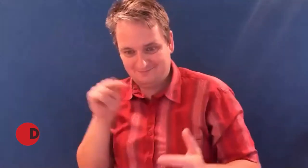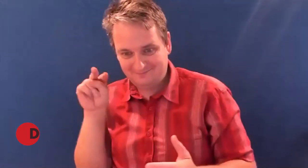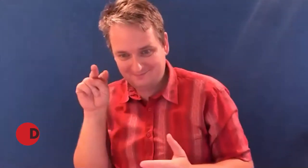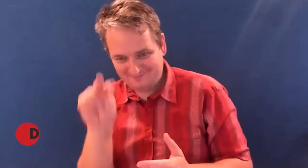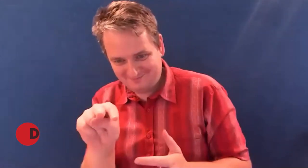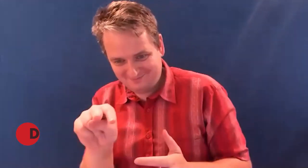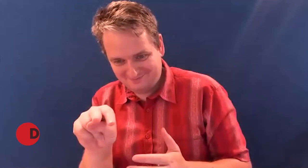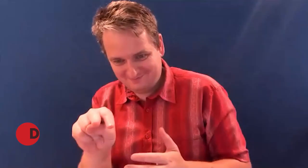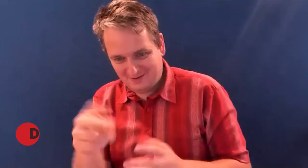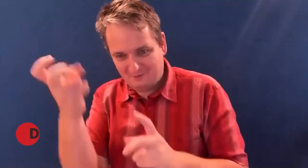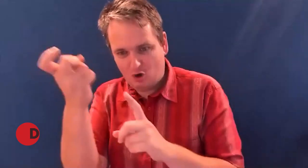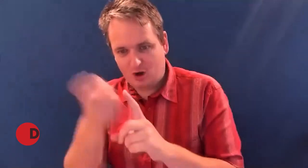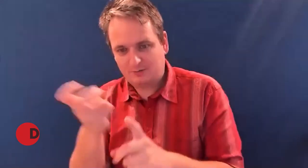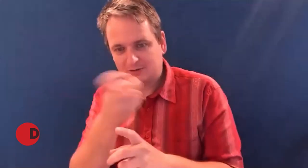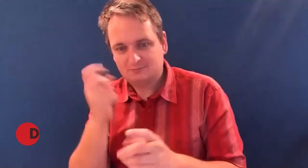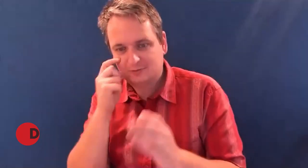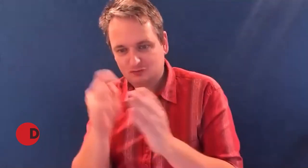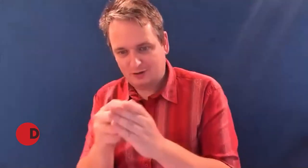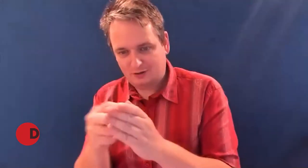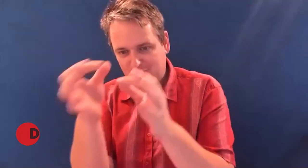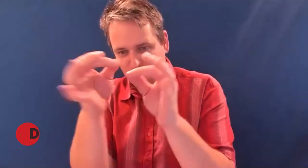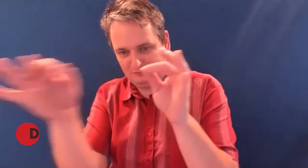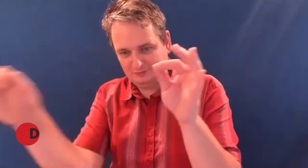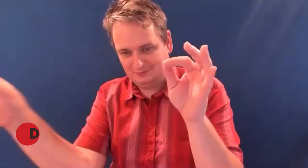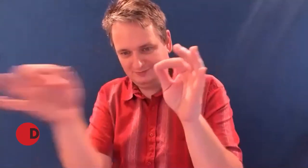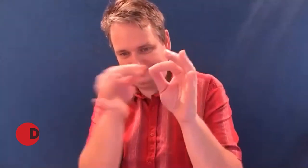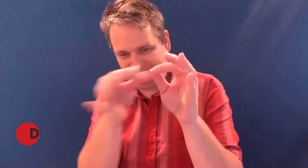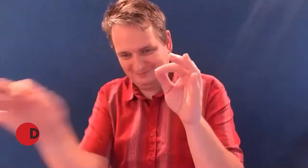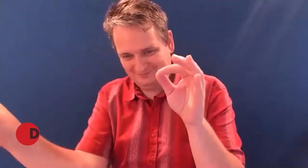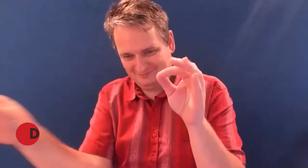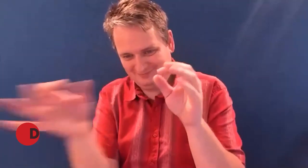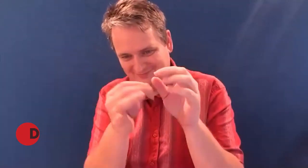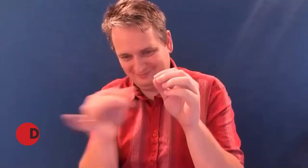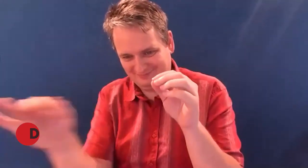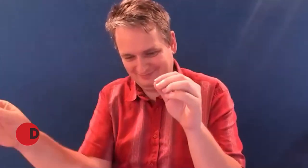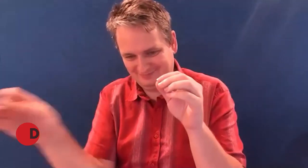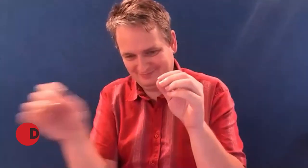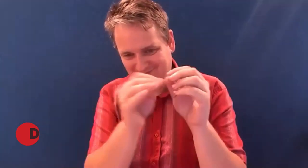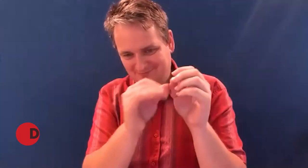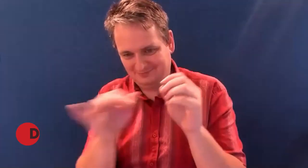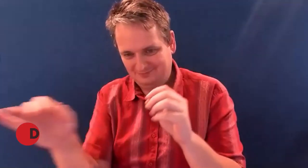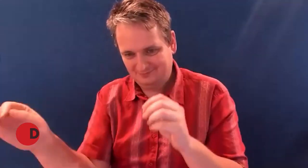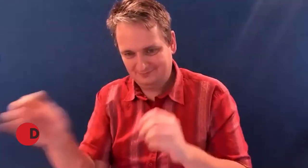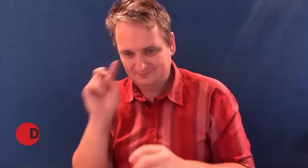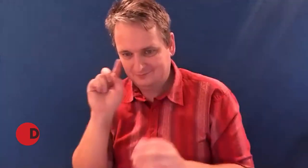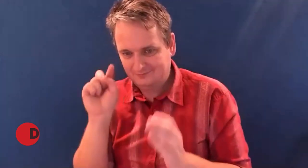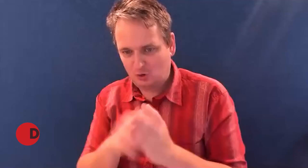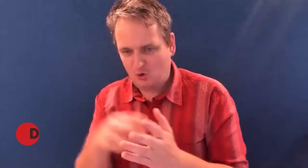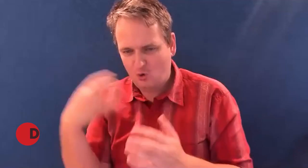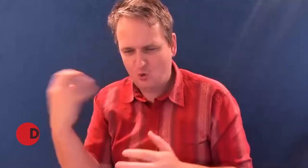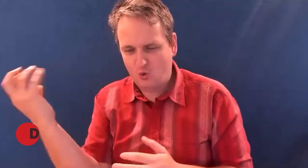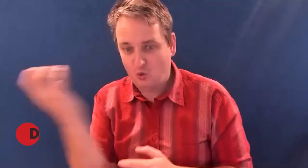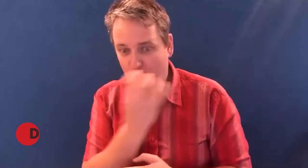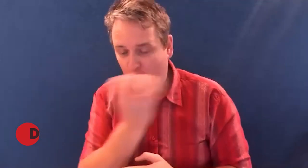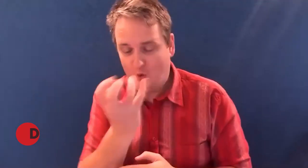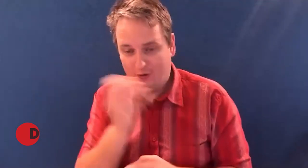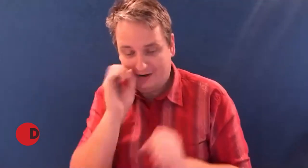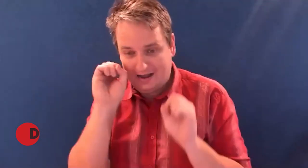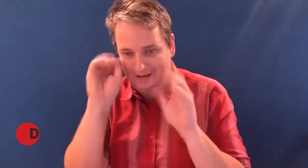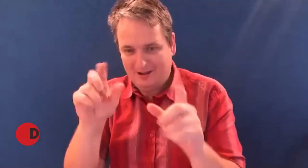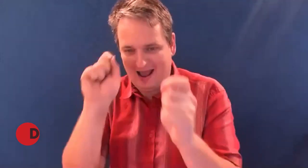we noticed he had a tablet and was looking at automatic speech transcription,